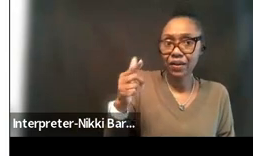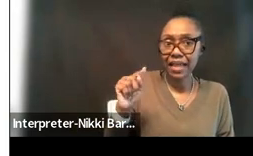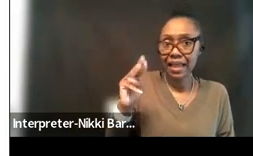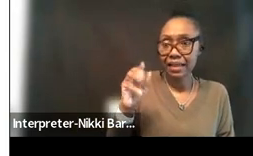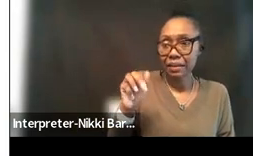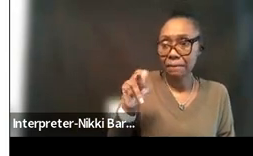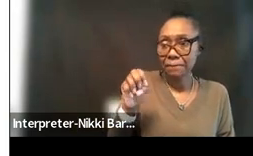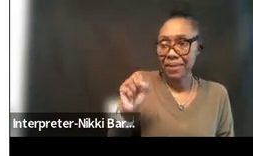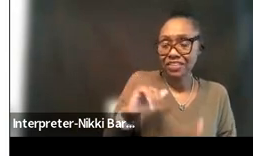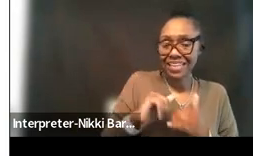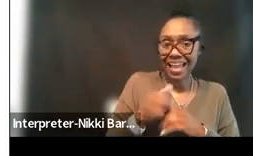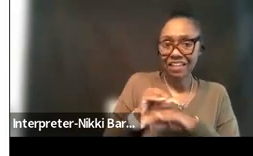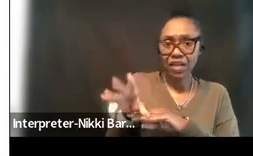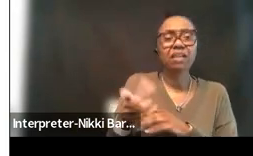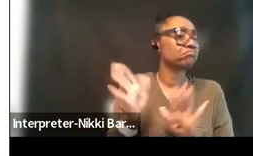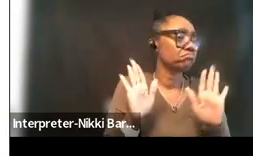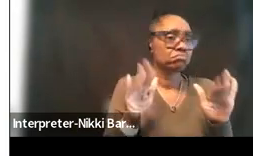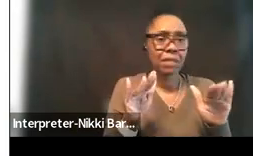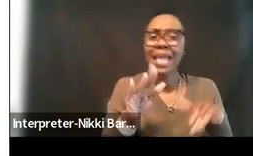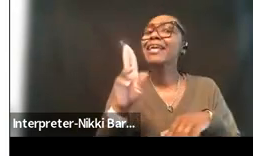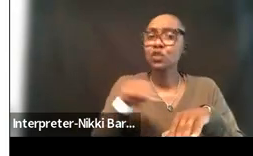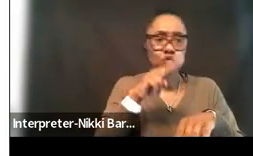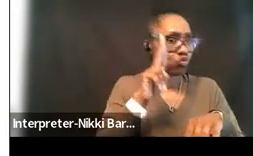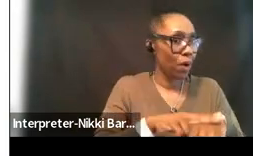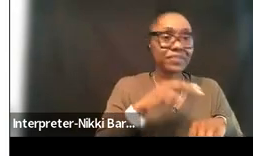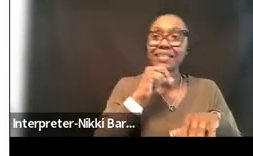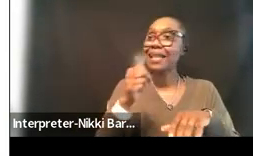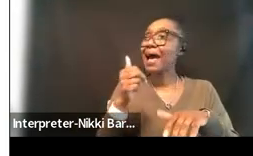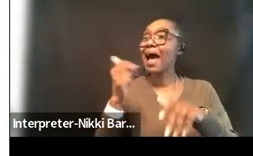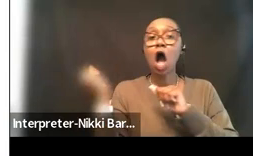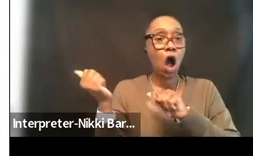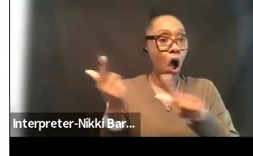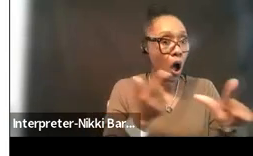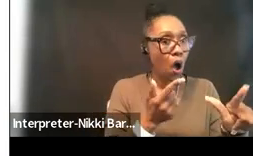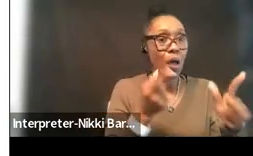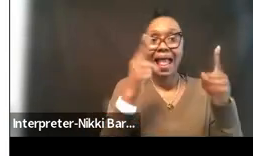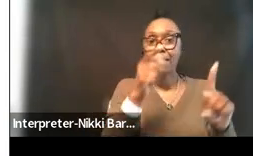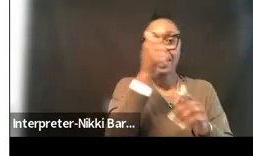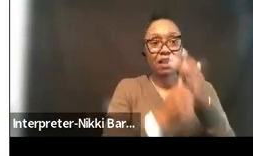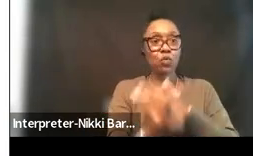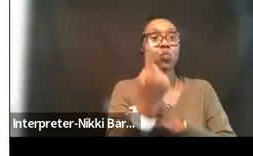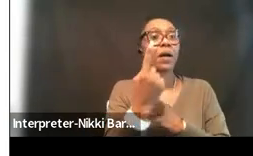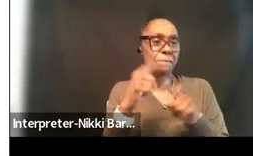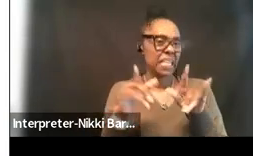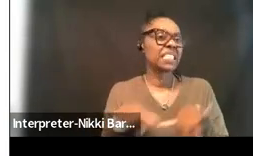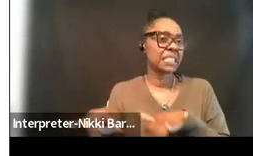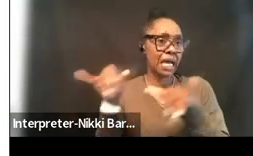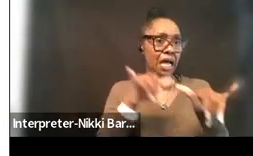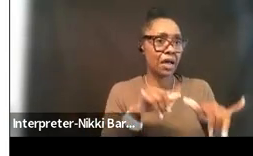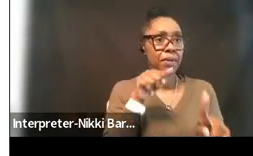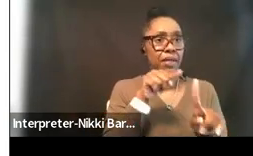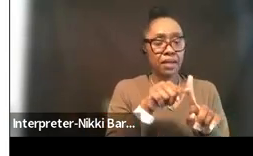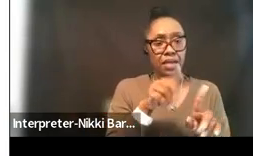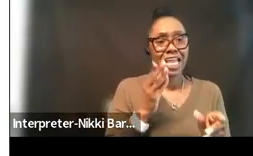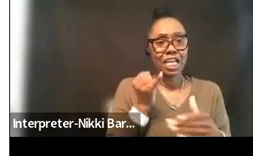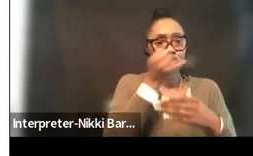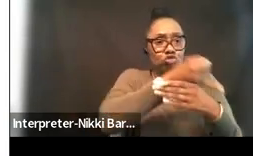Again, completely normal. It does not happen to everybody, but it is quite common. Interests of thoughts also are a very common symptom.